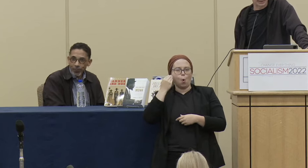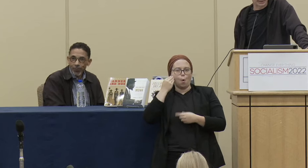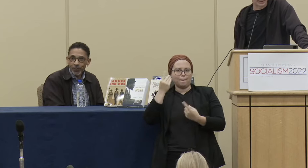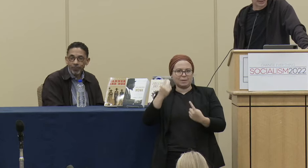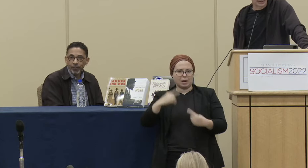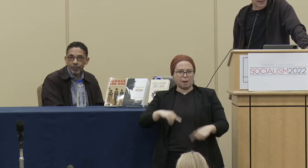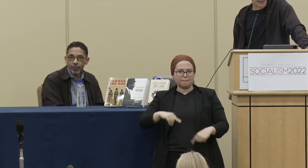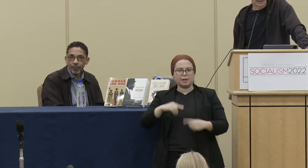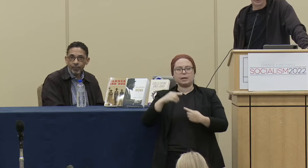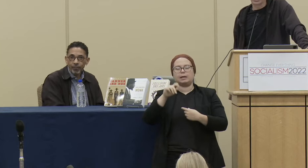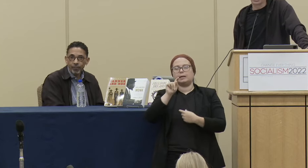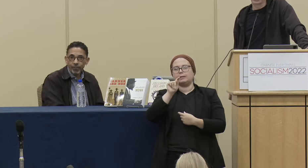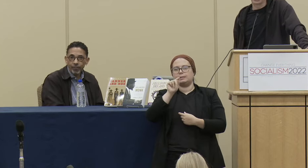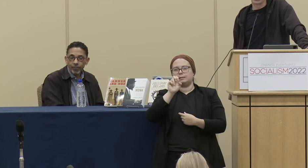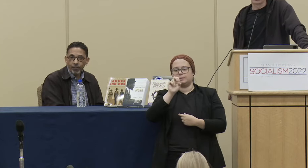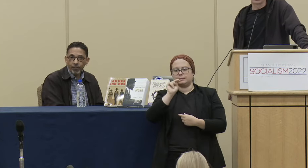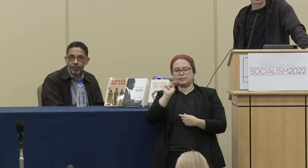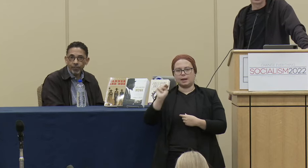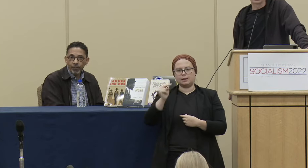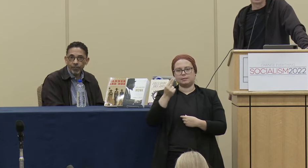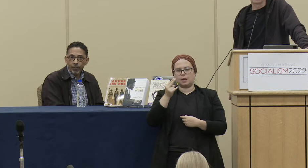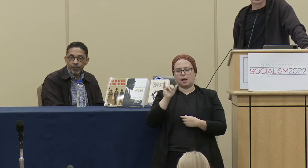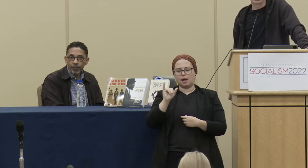highlanderHighlander Homecoming, September 30th to